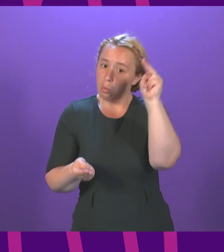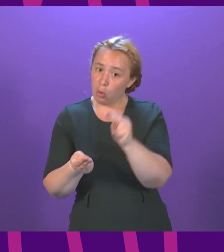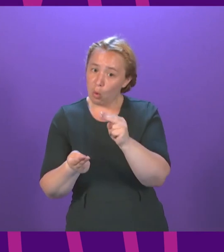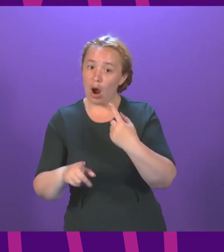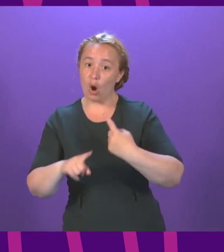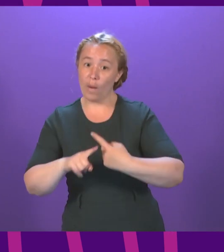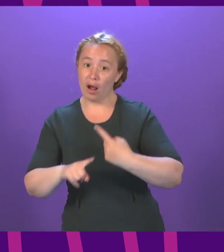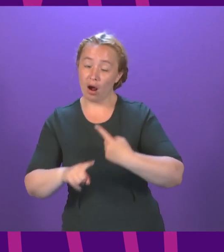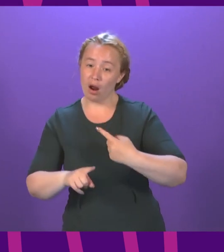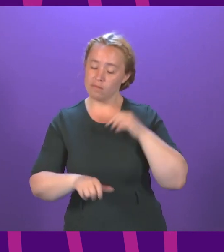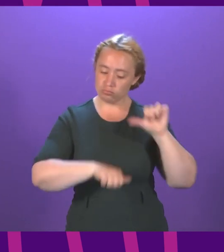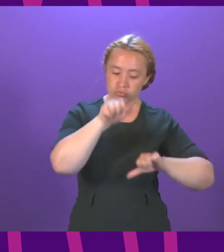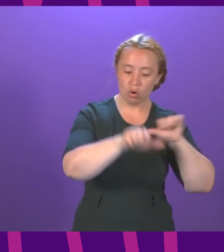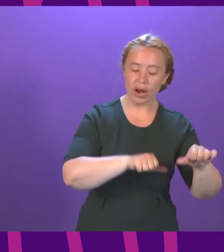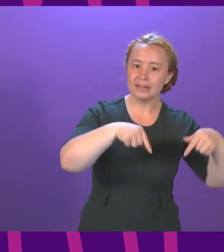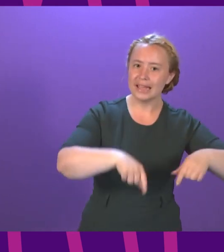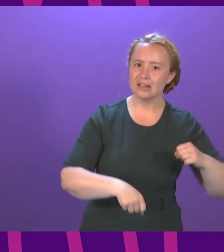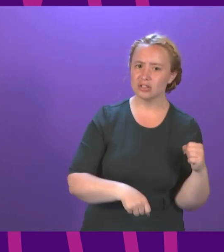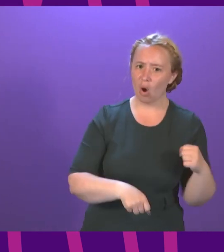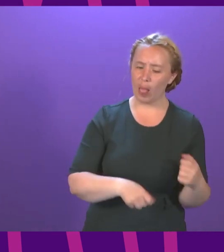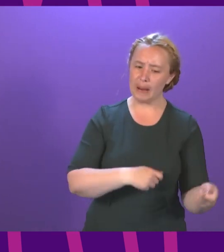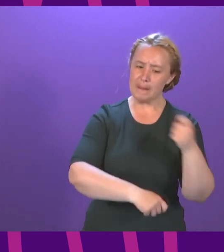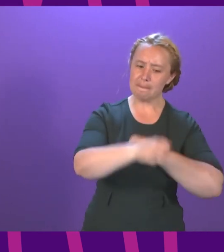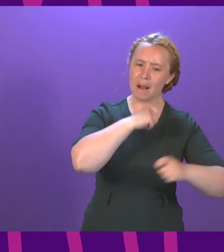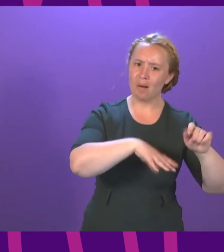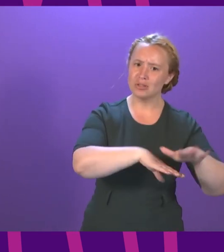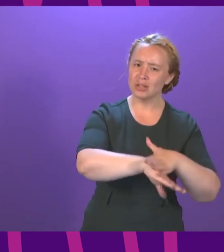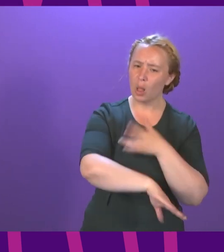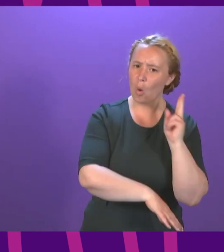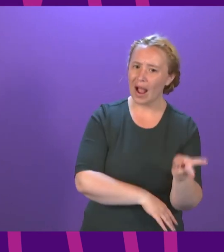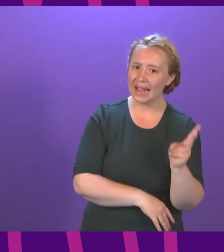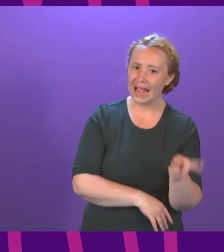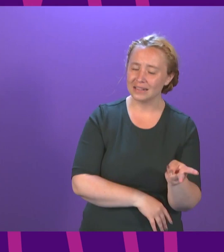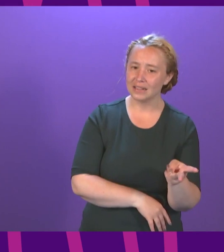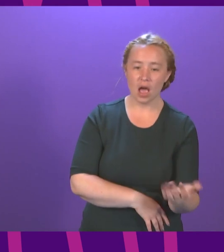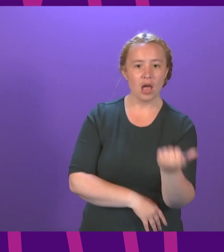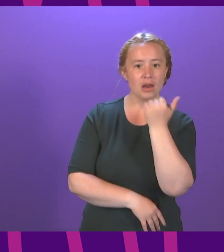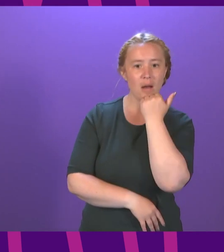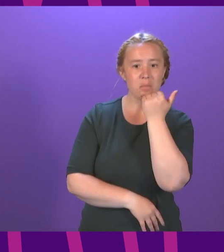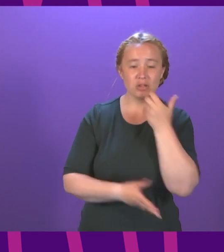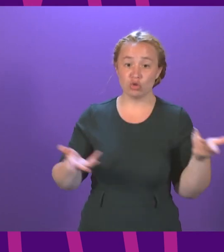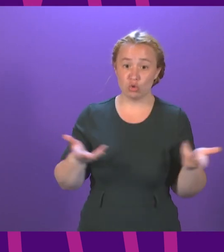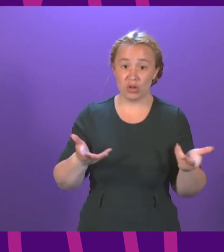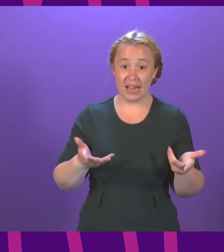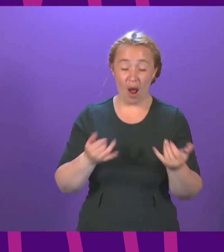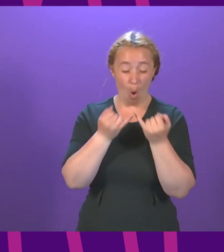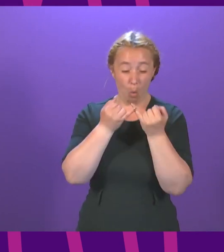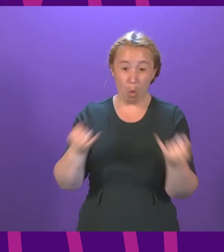progress in Scotland has now slowed. Today’s figures are the worst in three months.